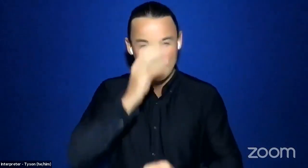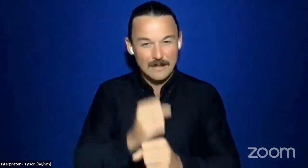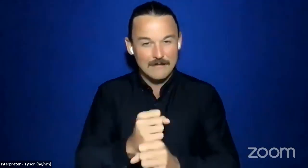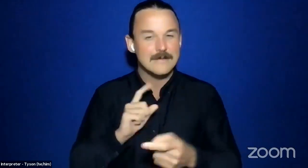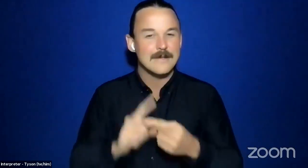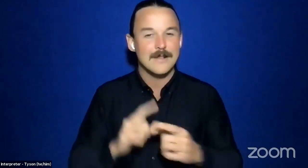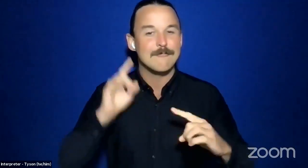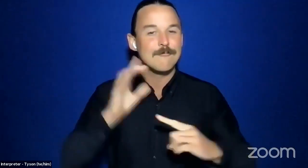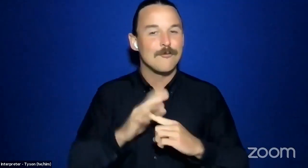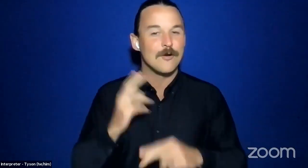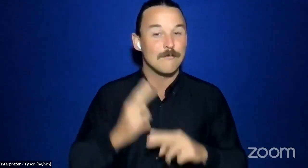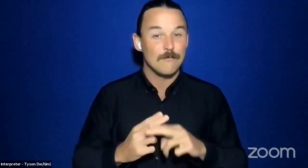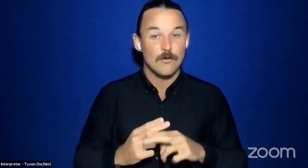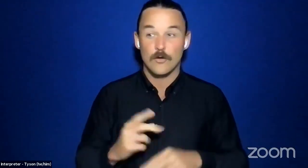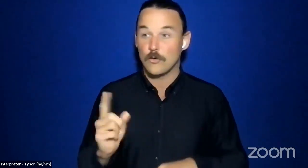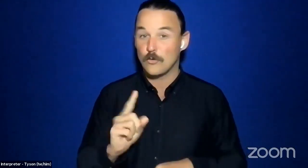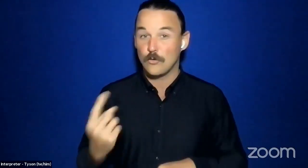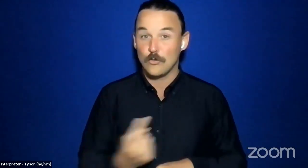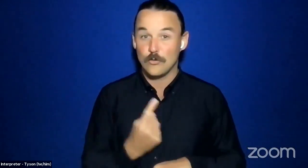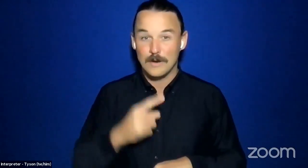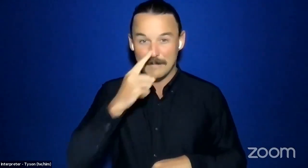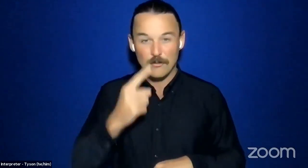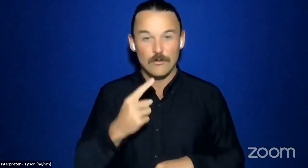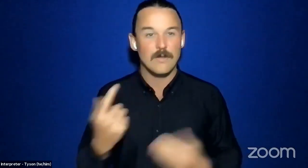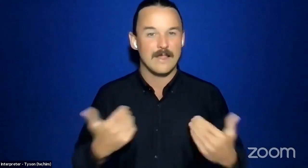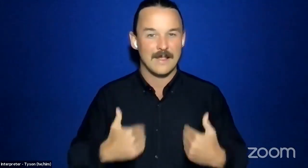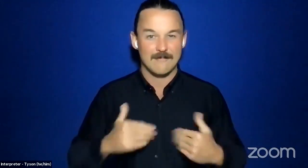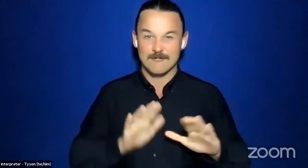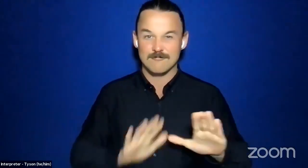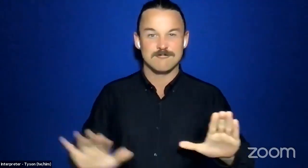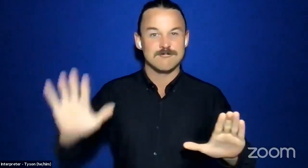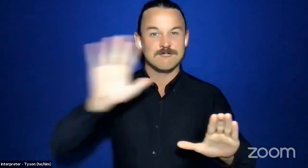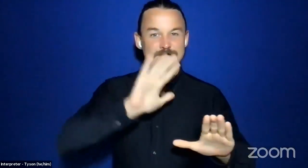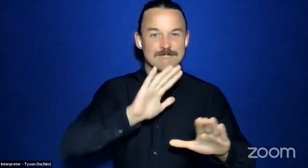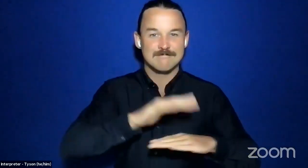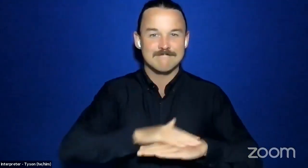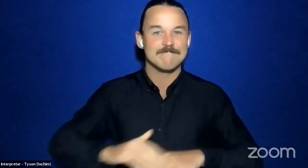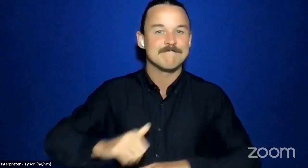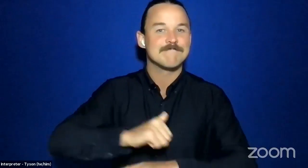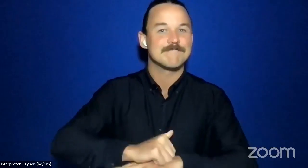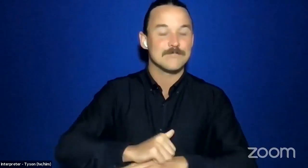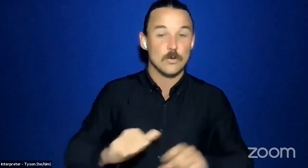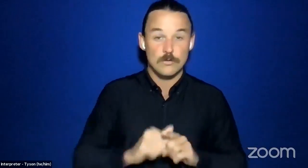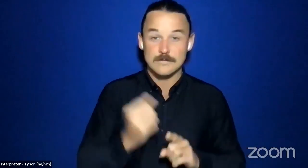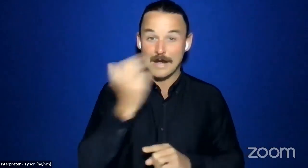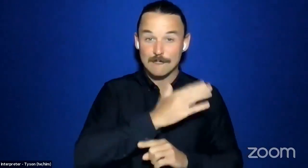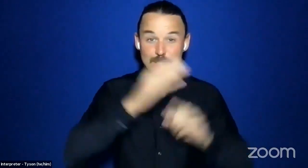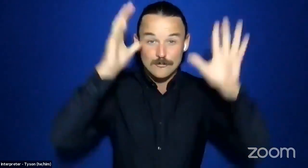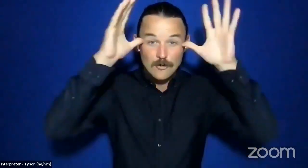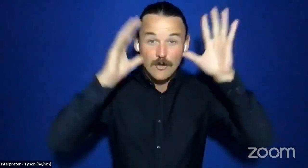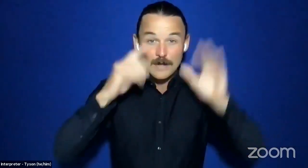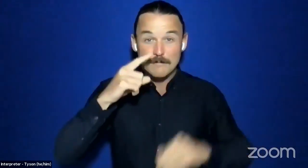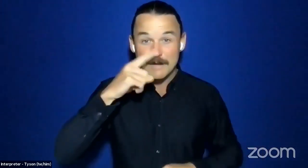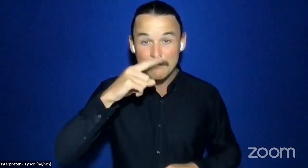cultural. , and here heritage plays as heritage plays as I still important to the living people on the land which together on today.